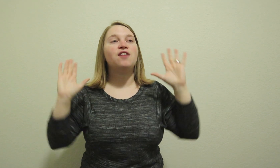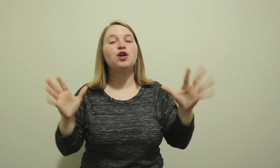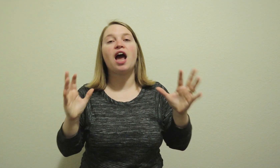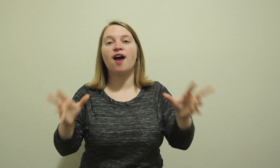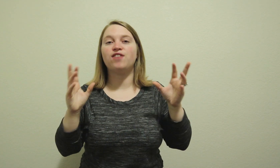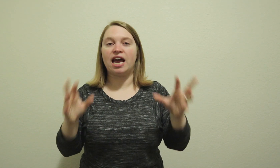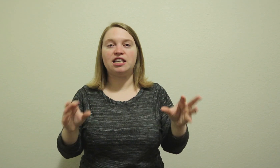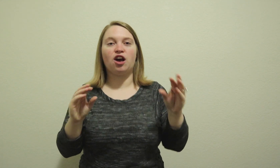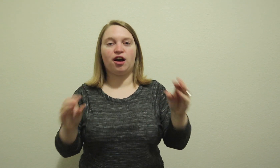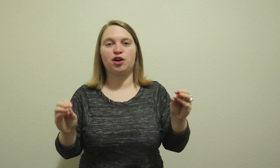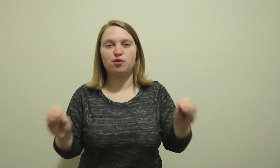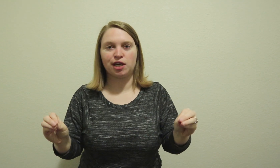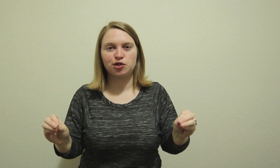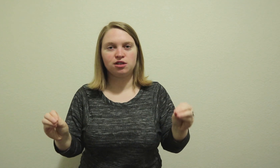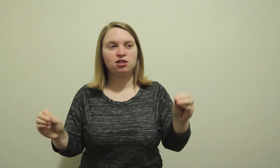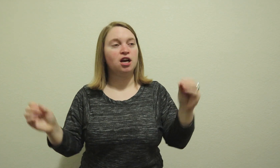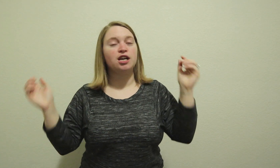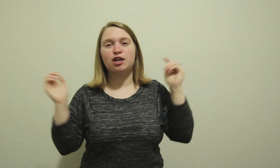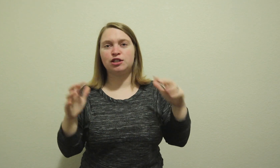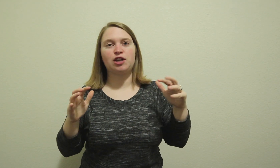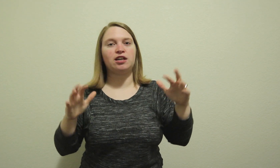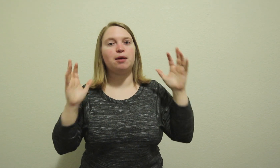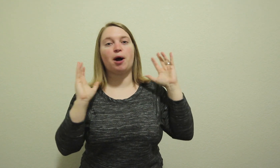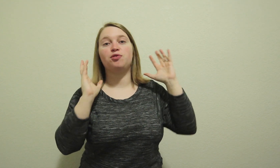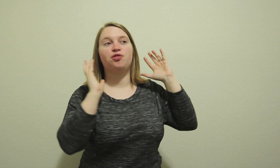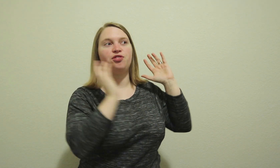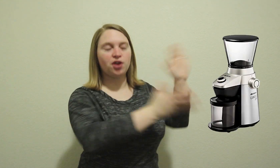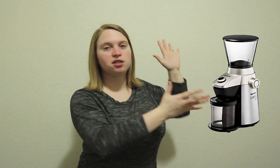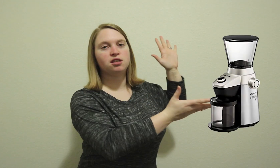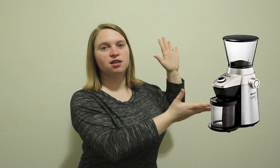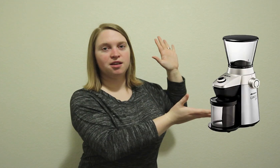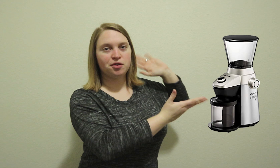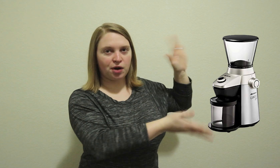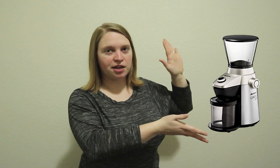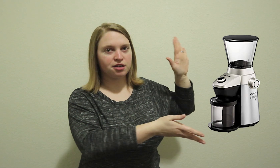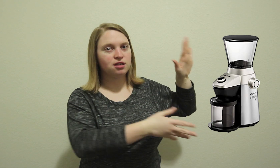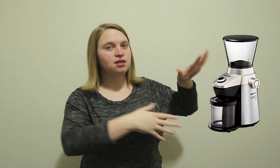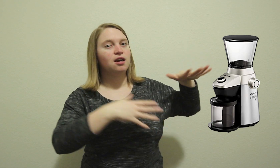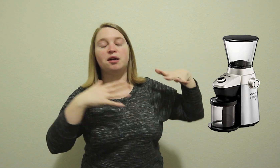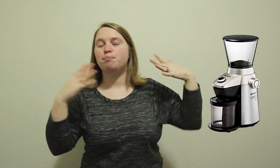If you have any other questions concerning about this grinder